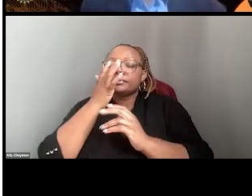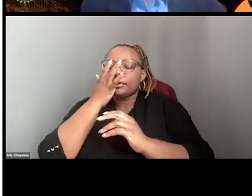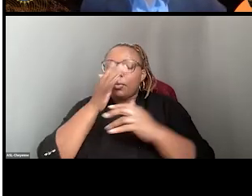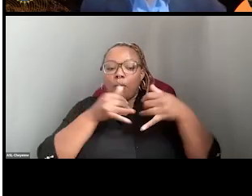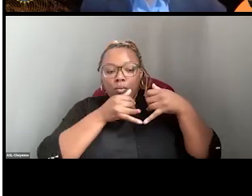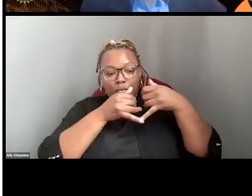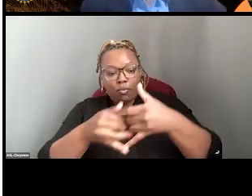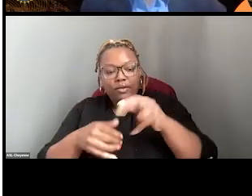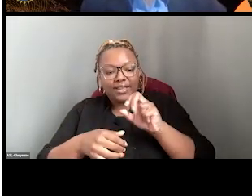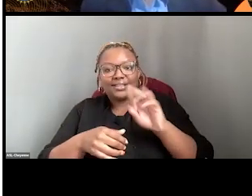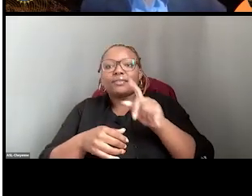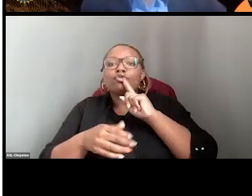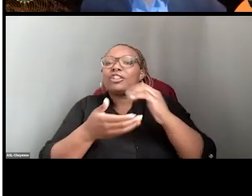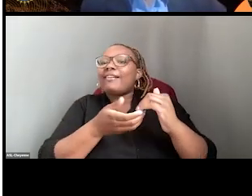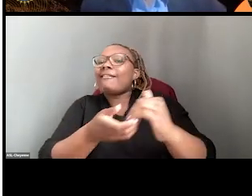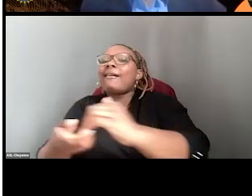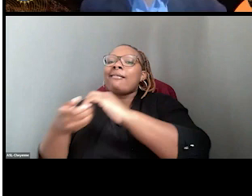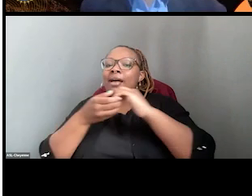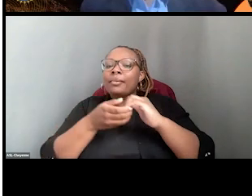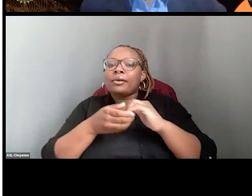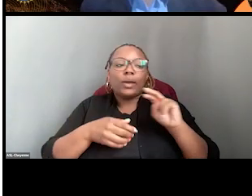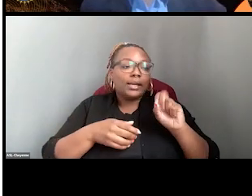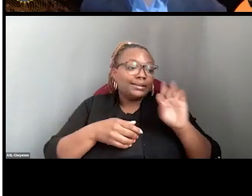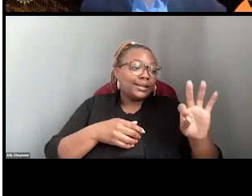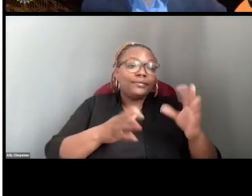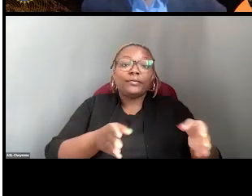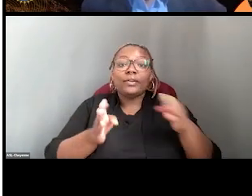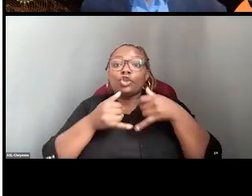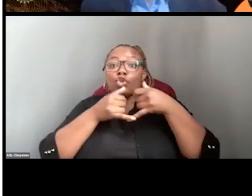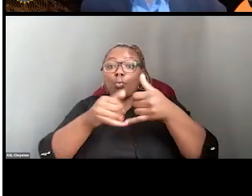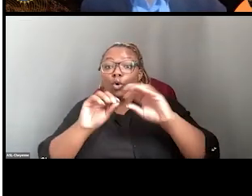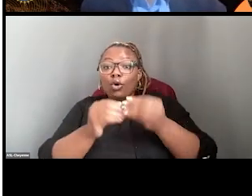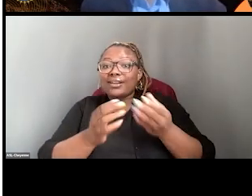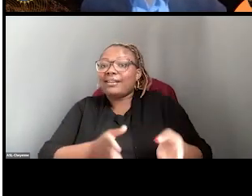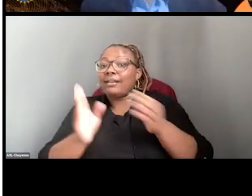between the NSF, your awardee organization, the PI or the co-PIs, the program officer,